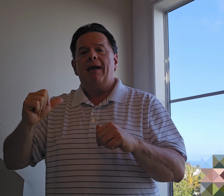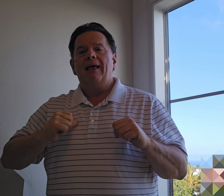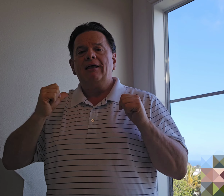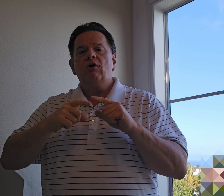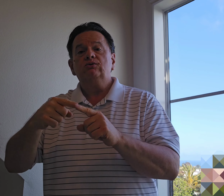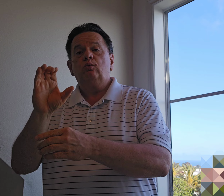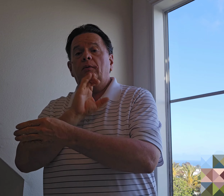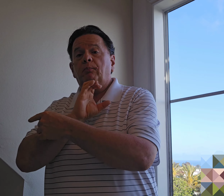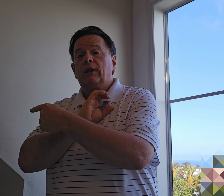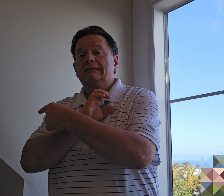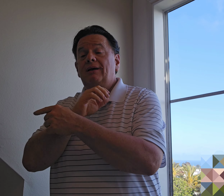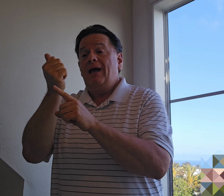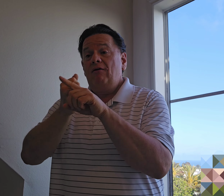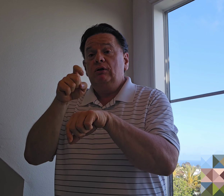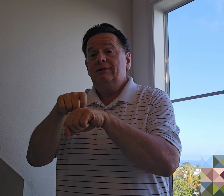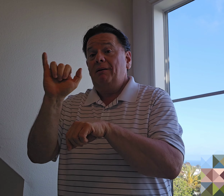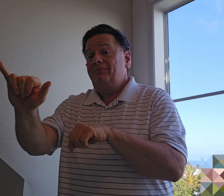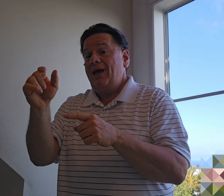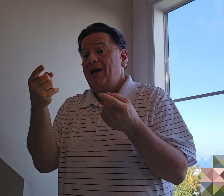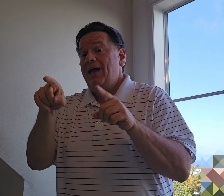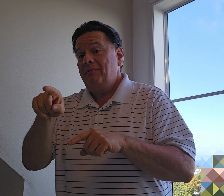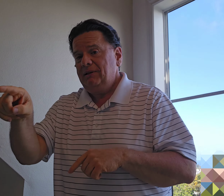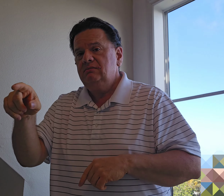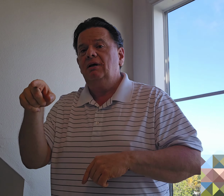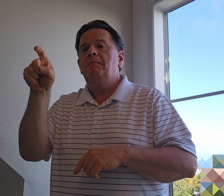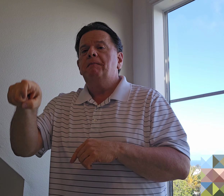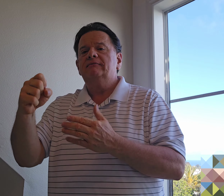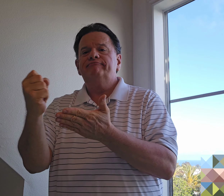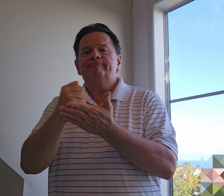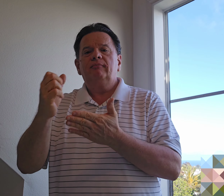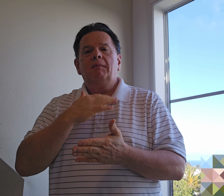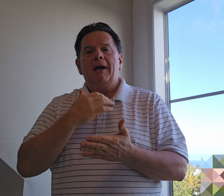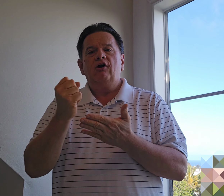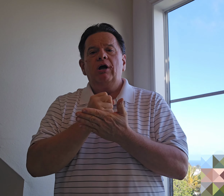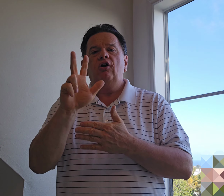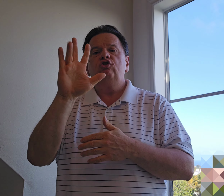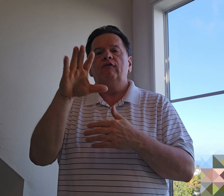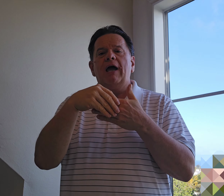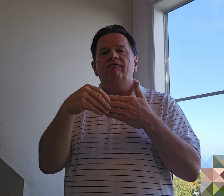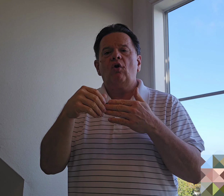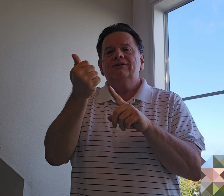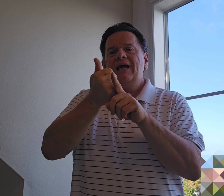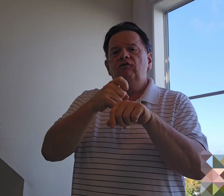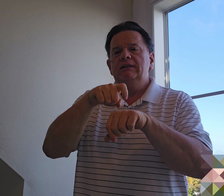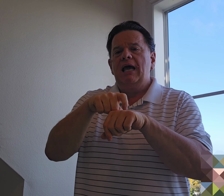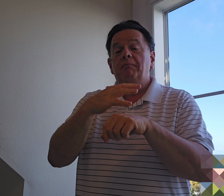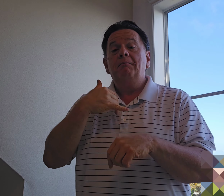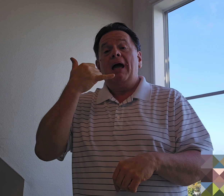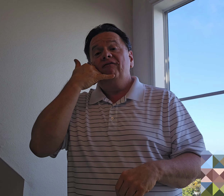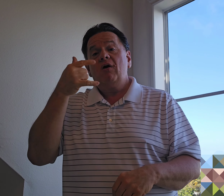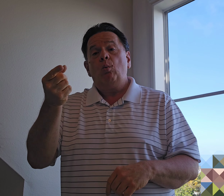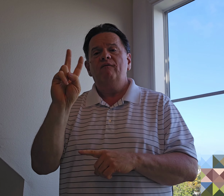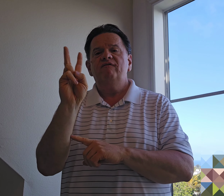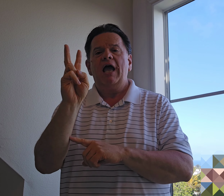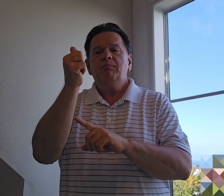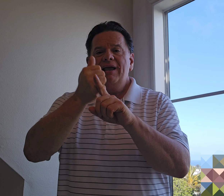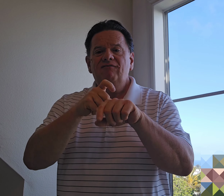to pass along my name and address. Every time that happened, the car rental company charged me $35.